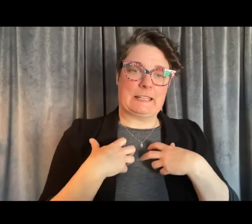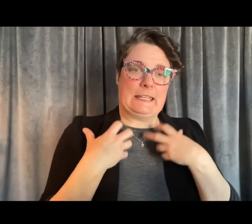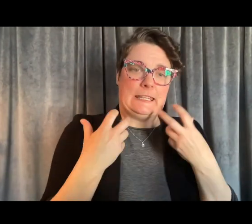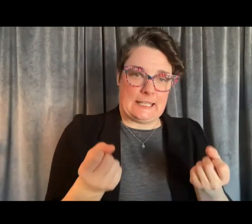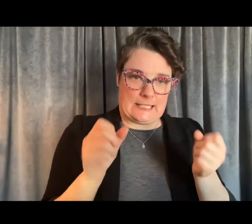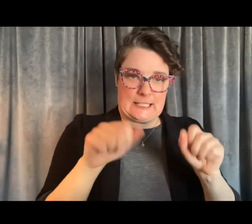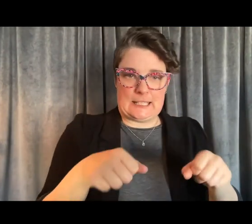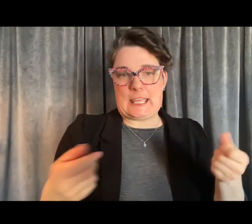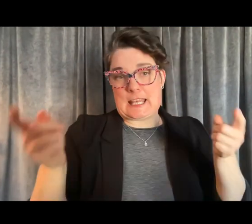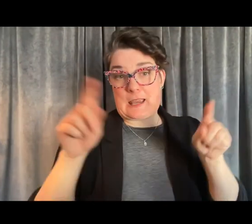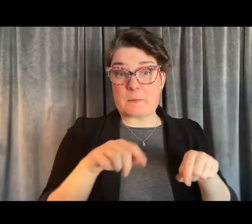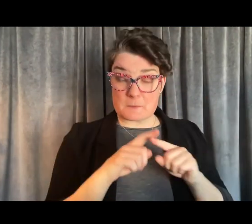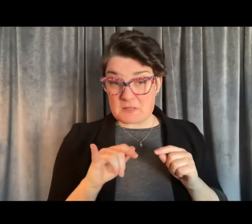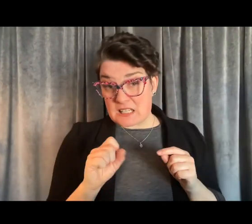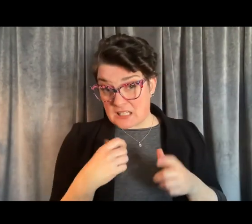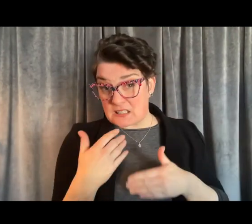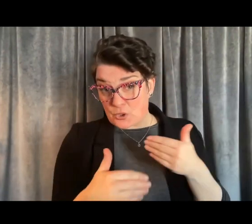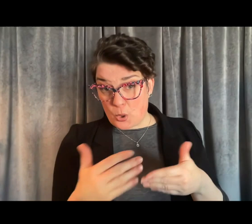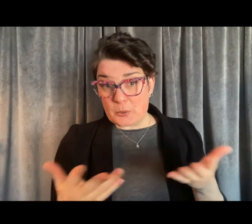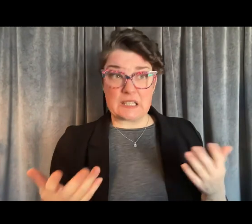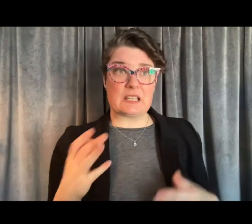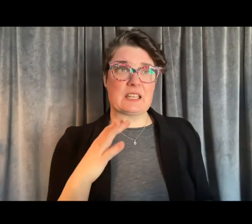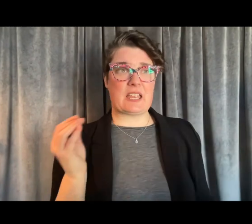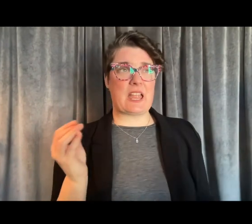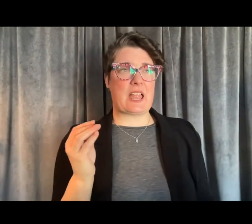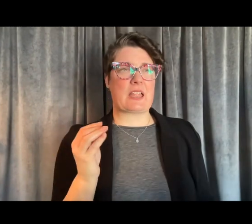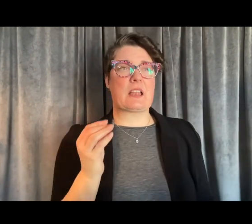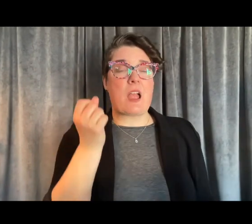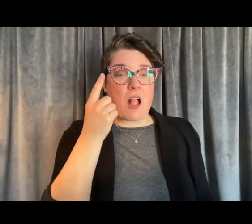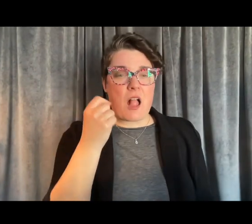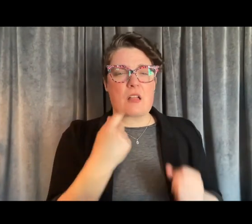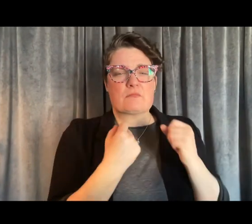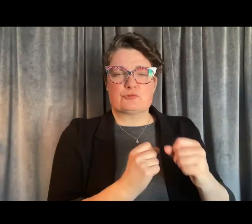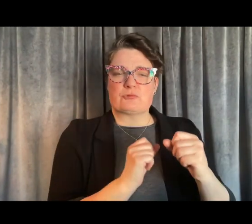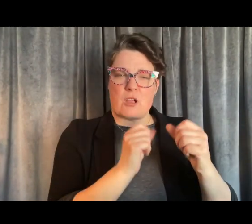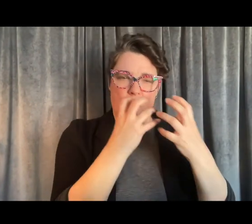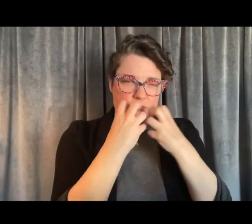But it's going, and we're doing it so relationally, which I think is so radical